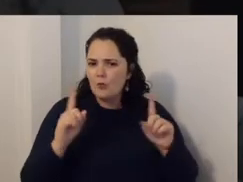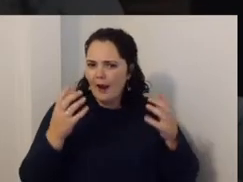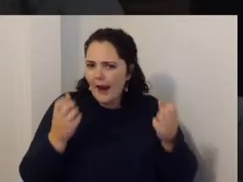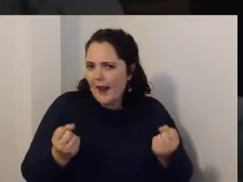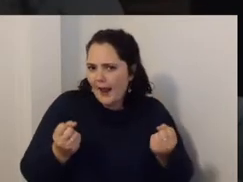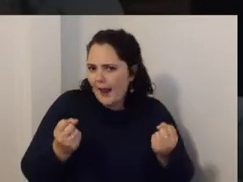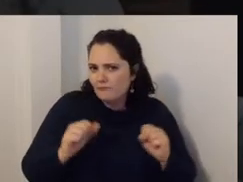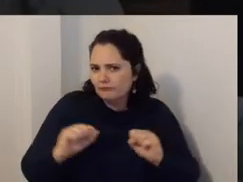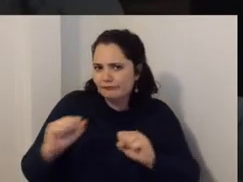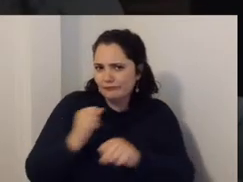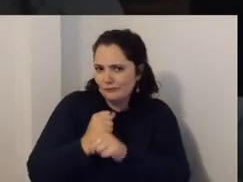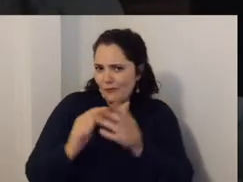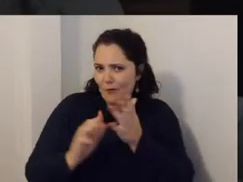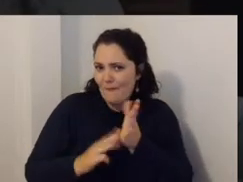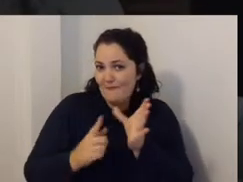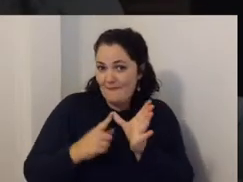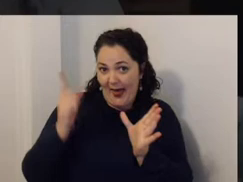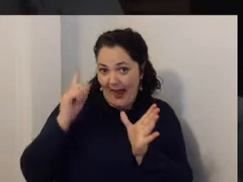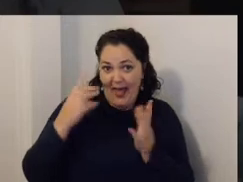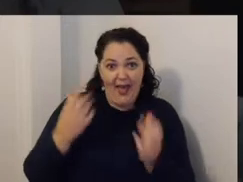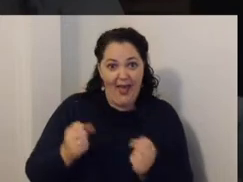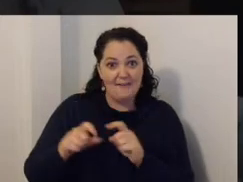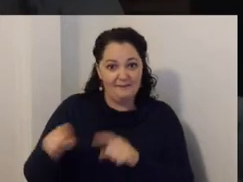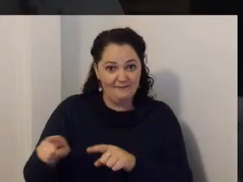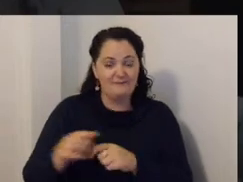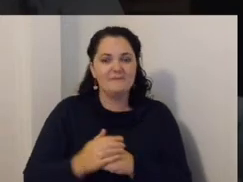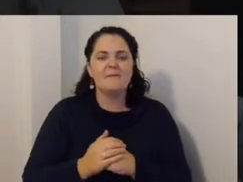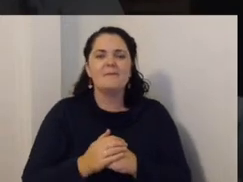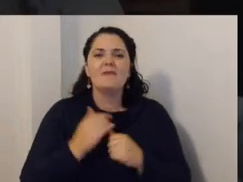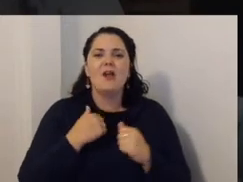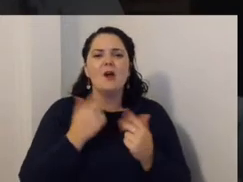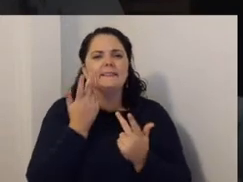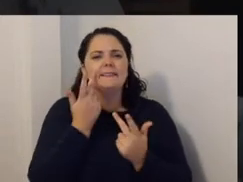display right now and then I'm going to do a demo for you and show you some methods that you can